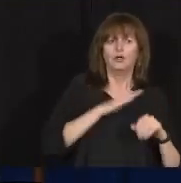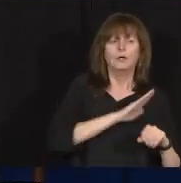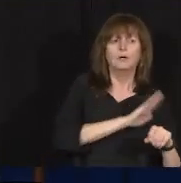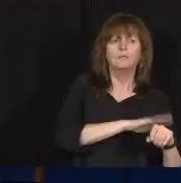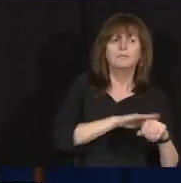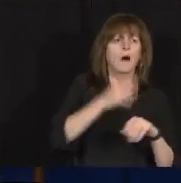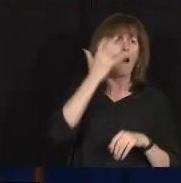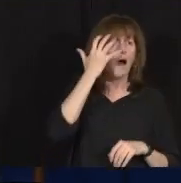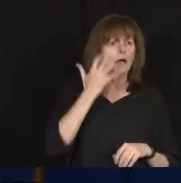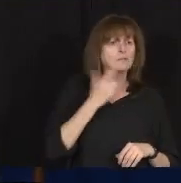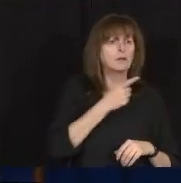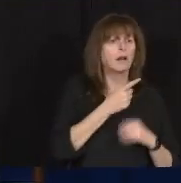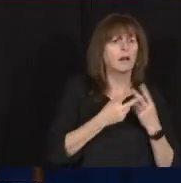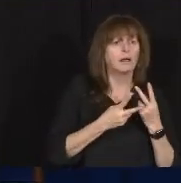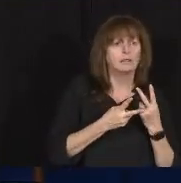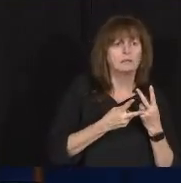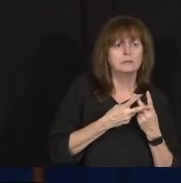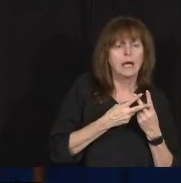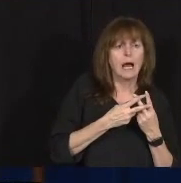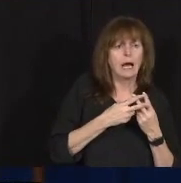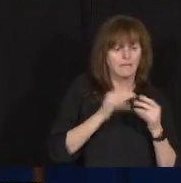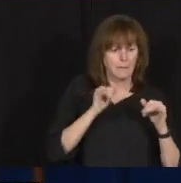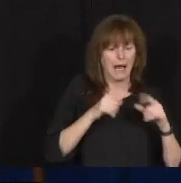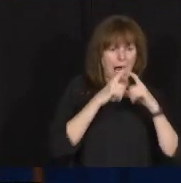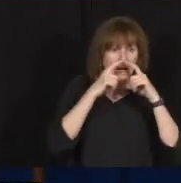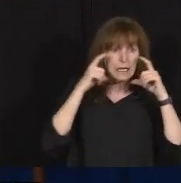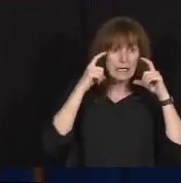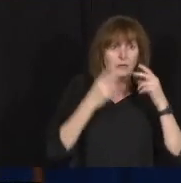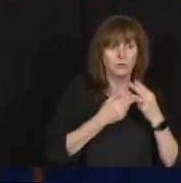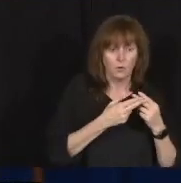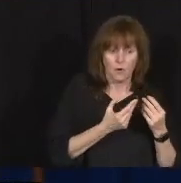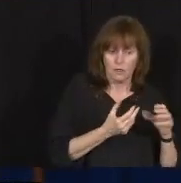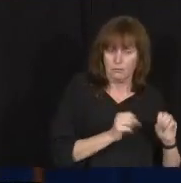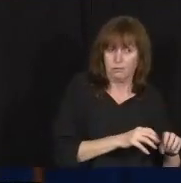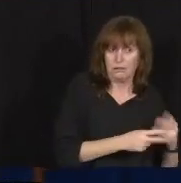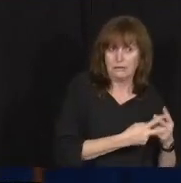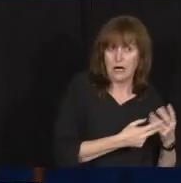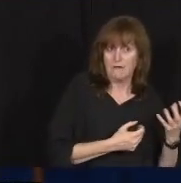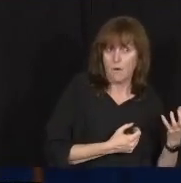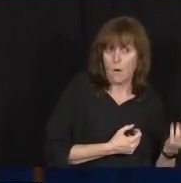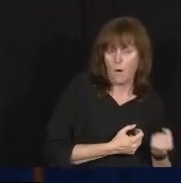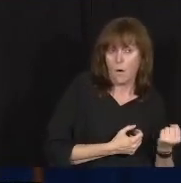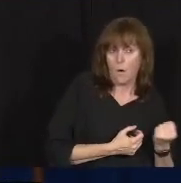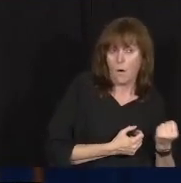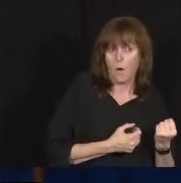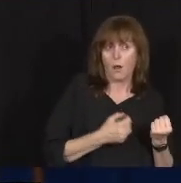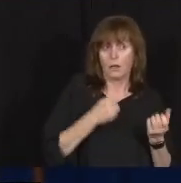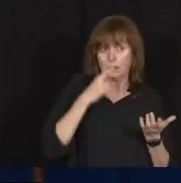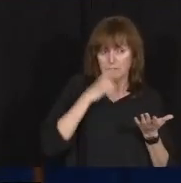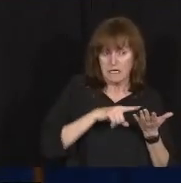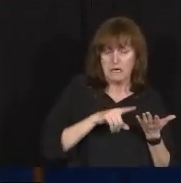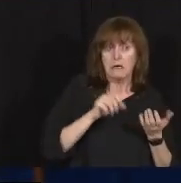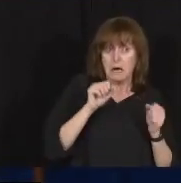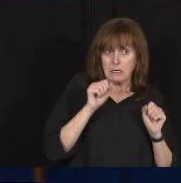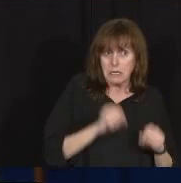Is the province as the province investigates You hospitals right now